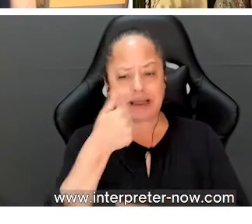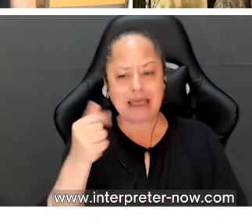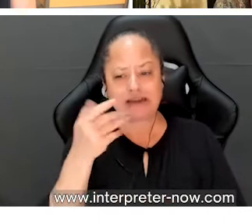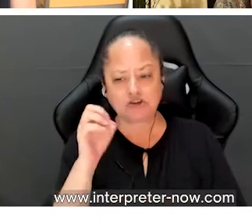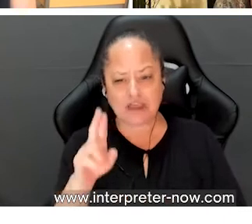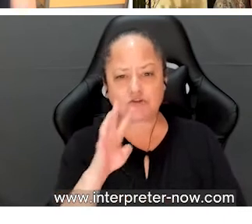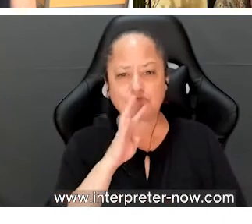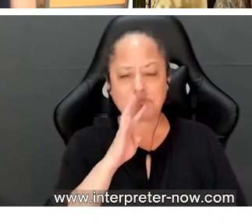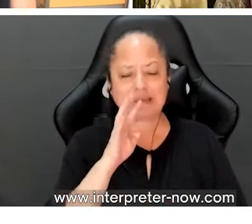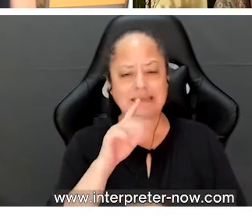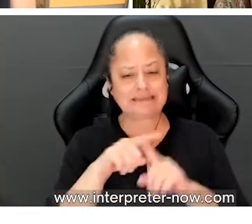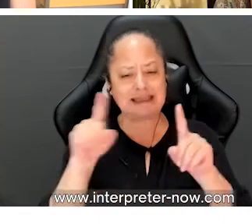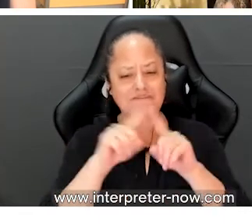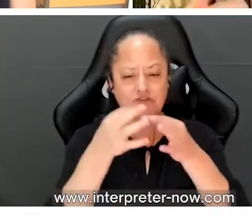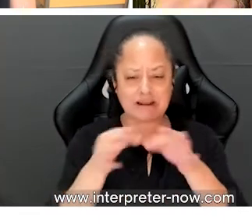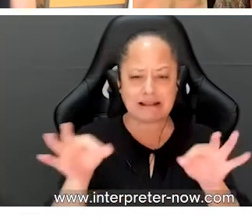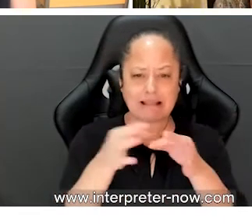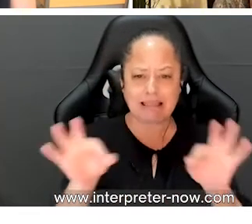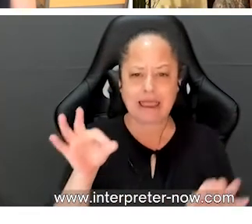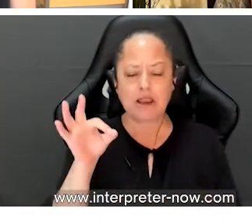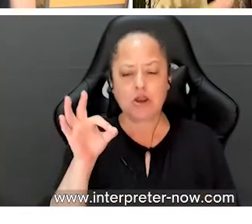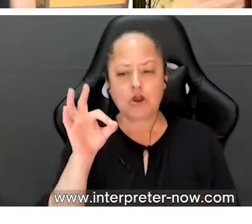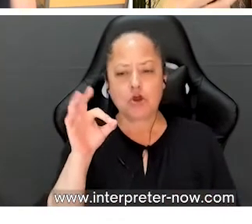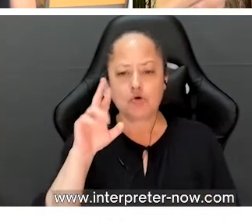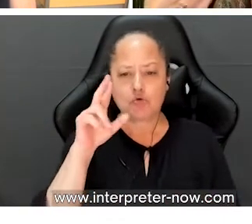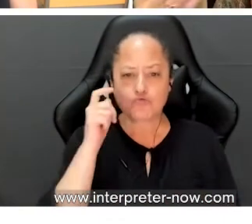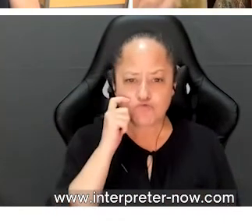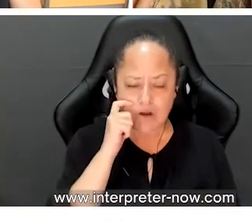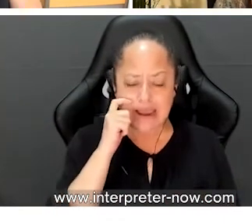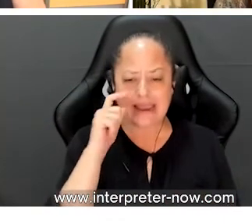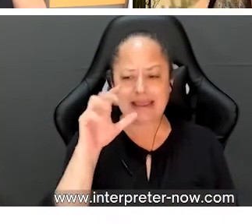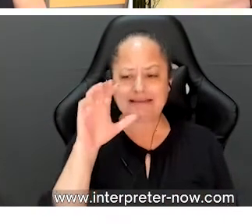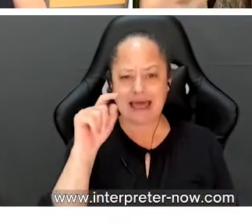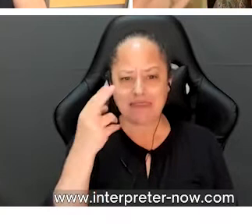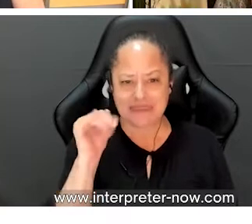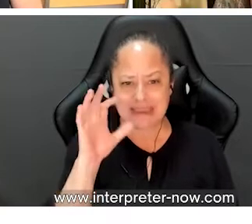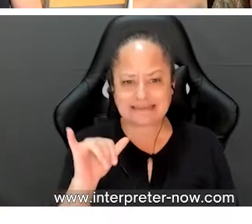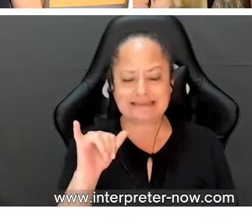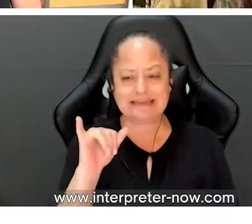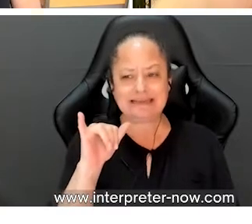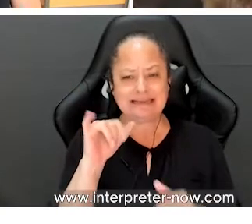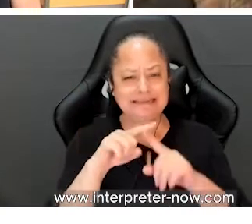and all ethnicity, and race, and socioeconomic status, and educational status, and on and